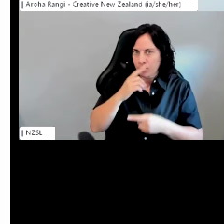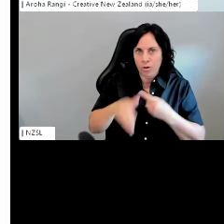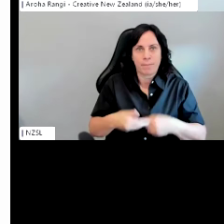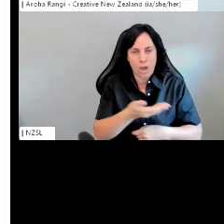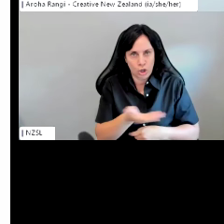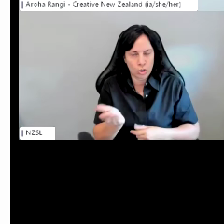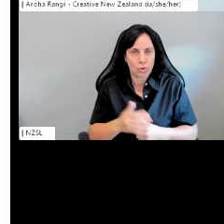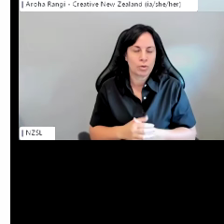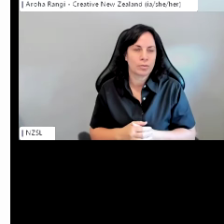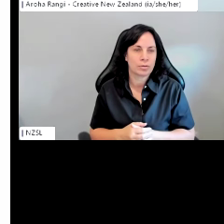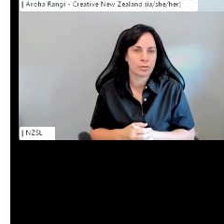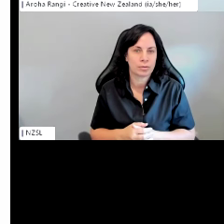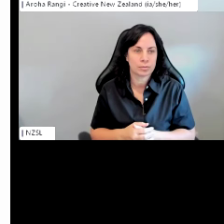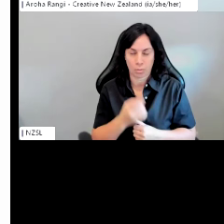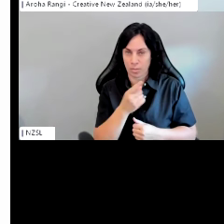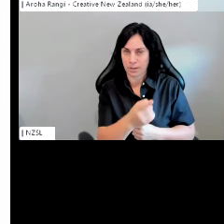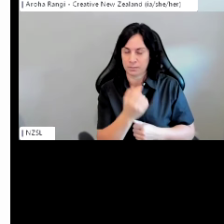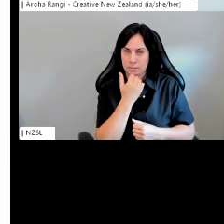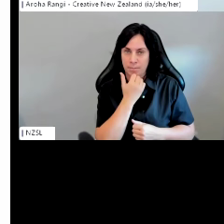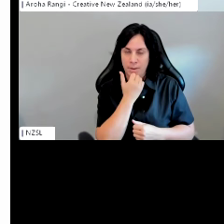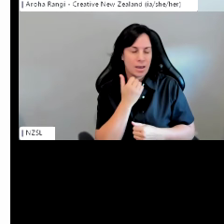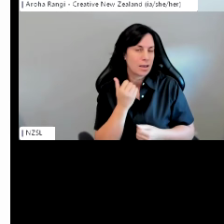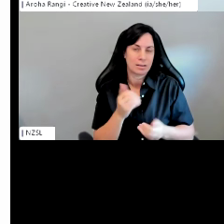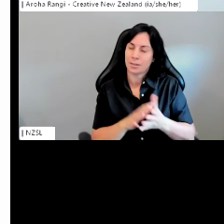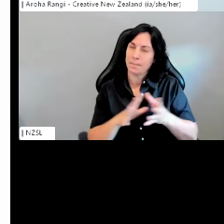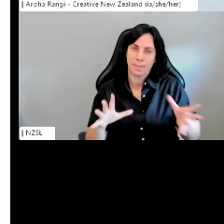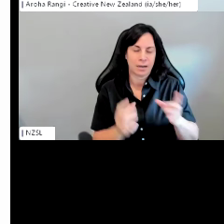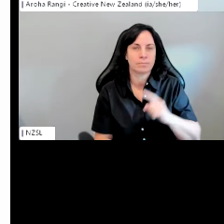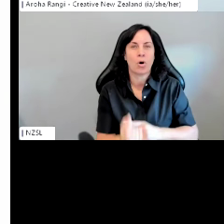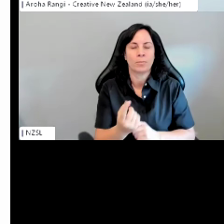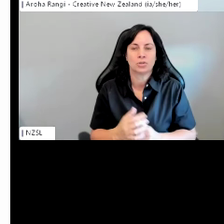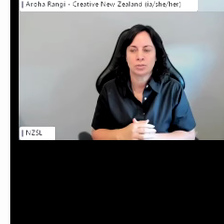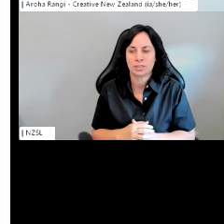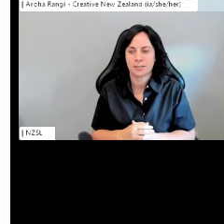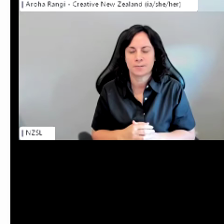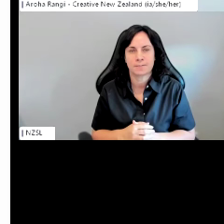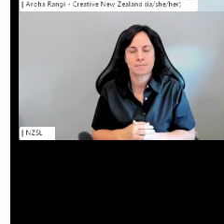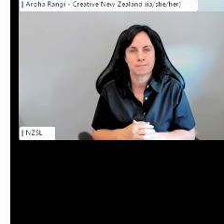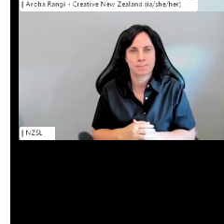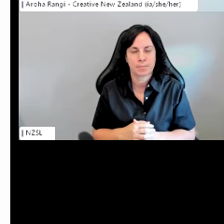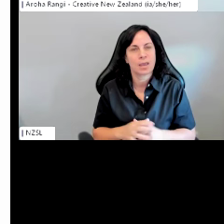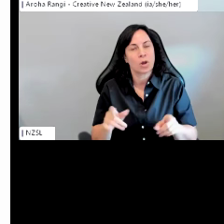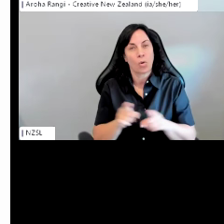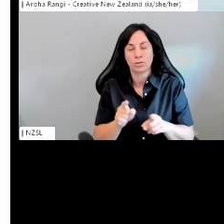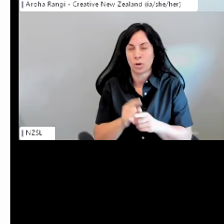this is this is really what I'd say there's this huge opportunity and it's particularly true for